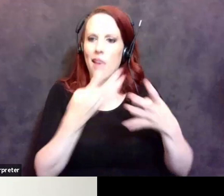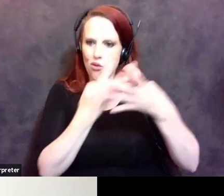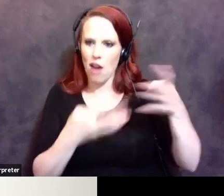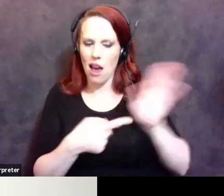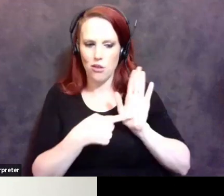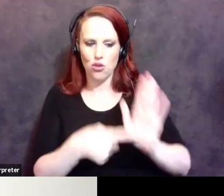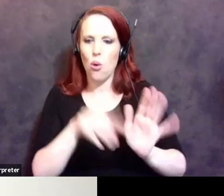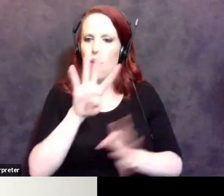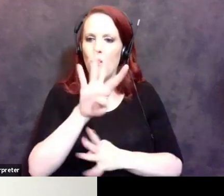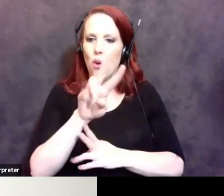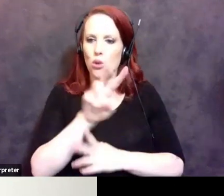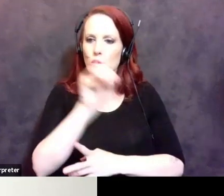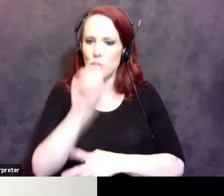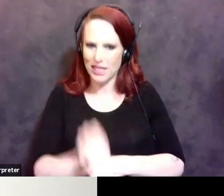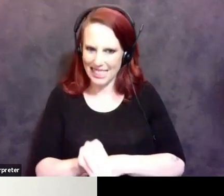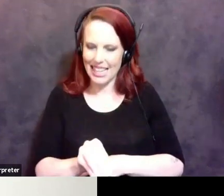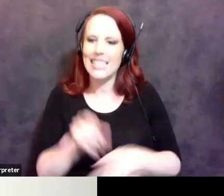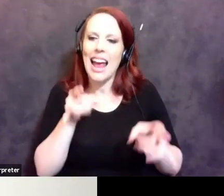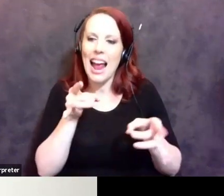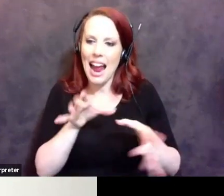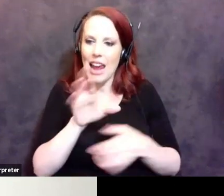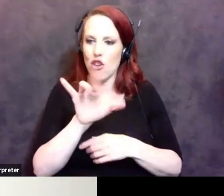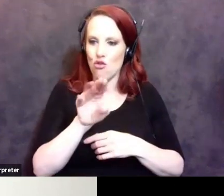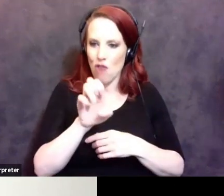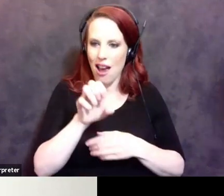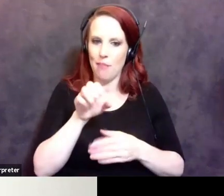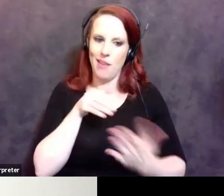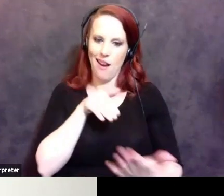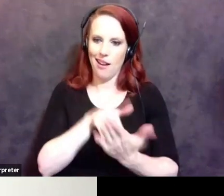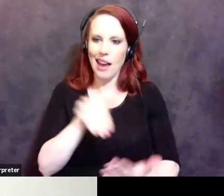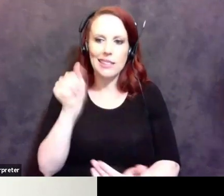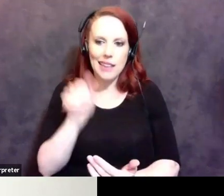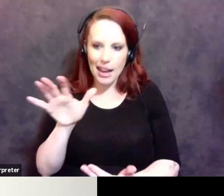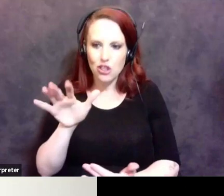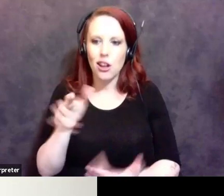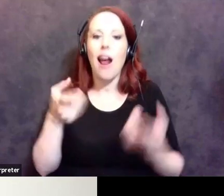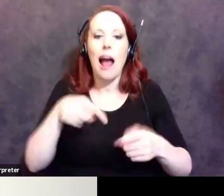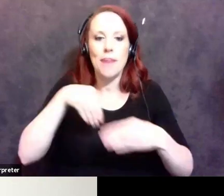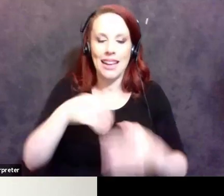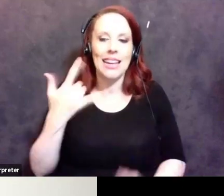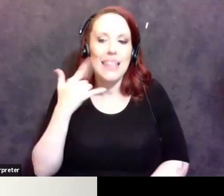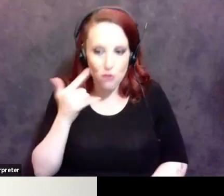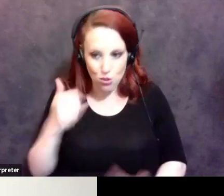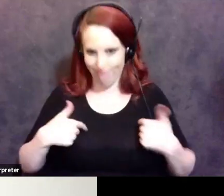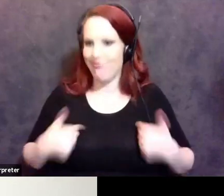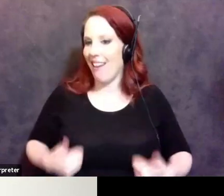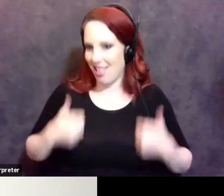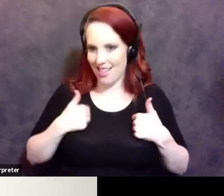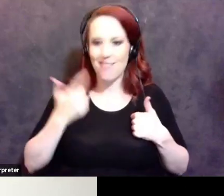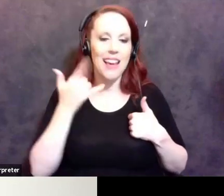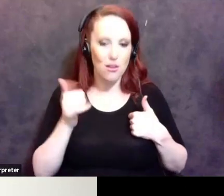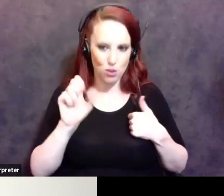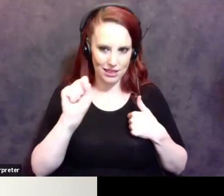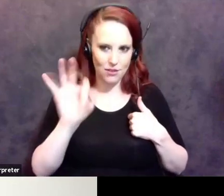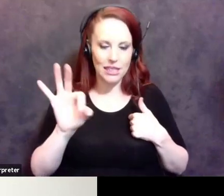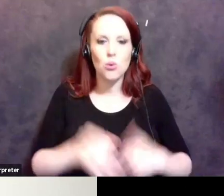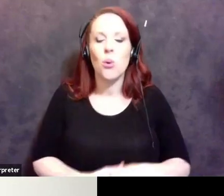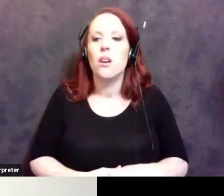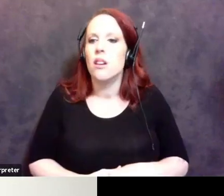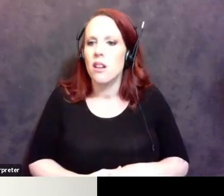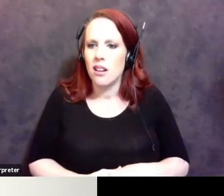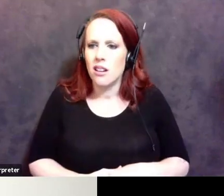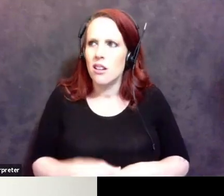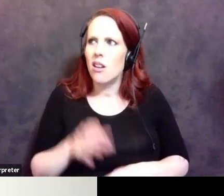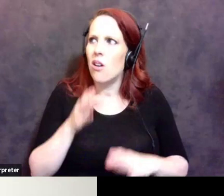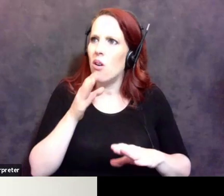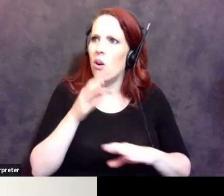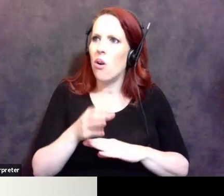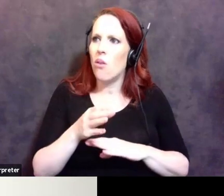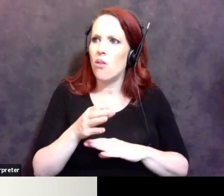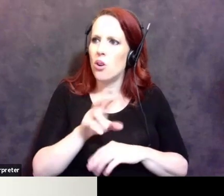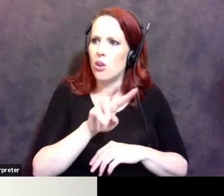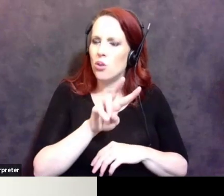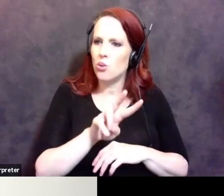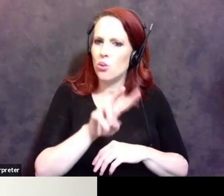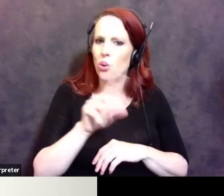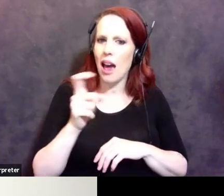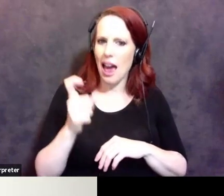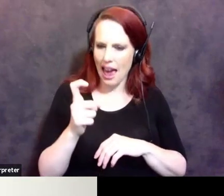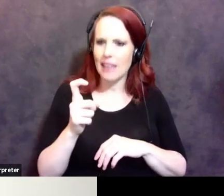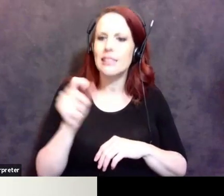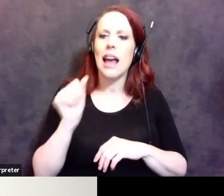Asians 42% are happening in California. Which is where I live, I live in San Francisco. Over 2X Asian women are more likely to be targets